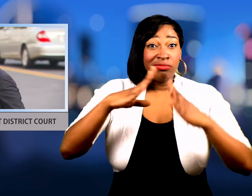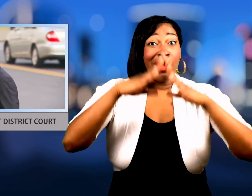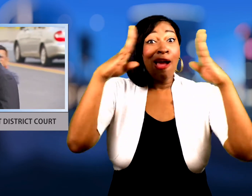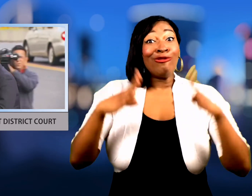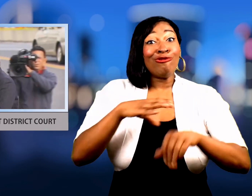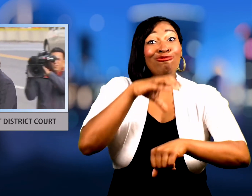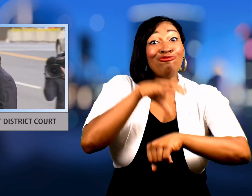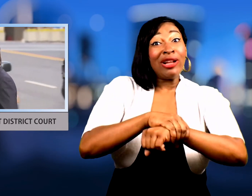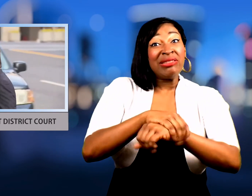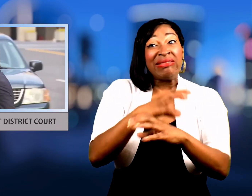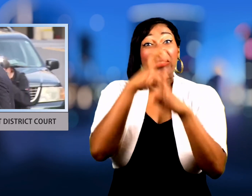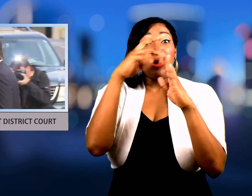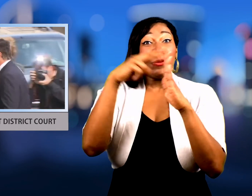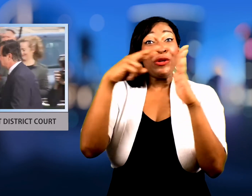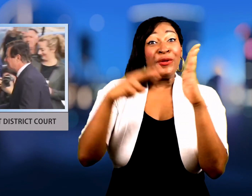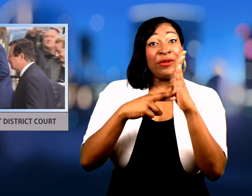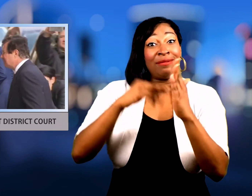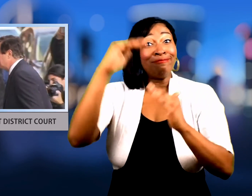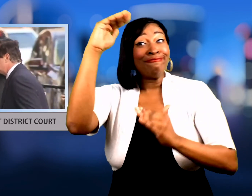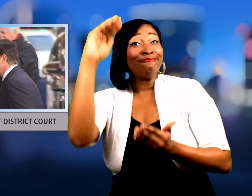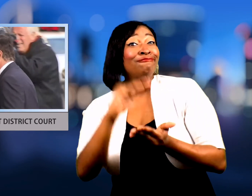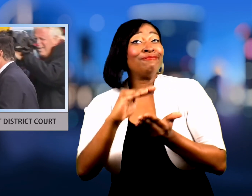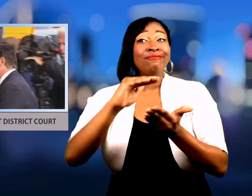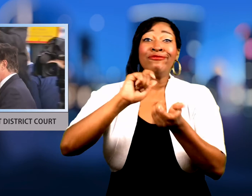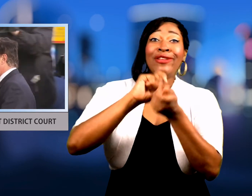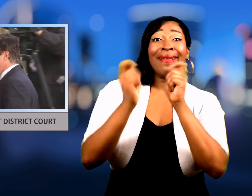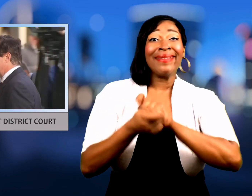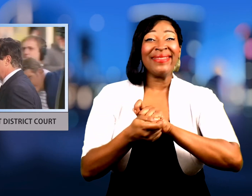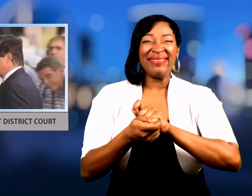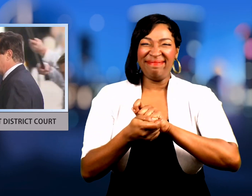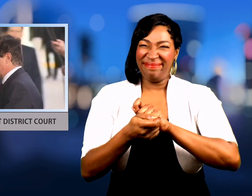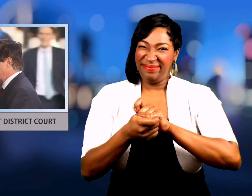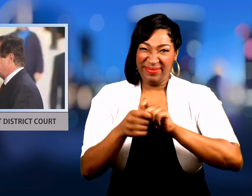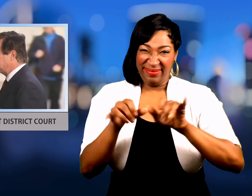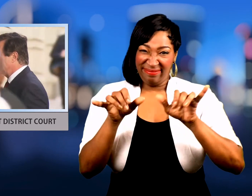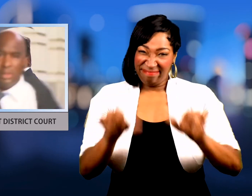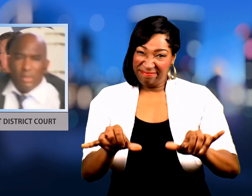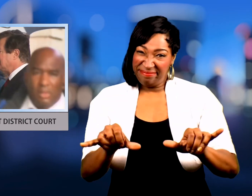the terms of his house arrest will remain the same.